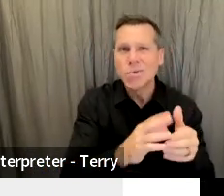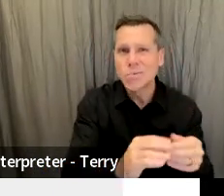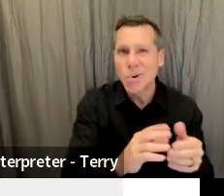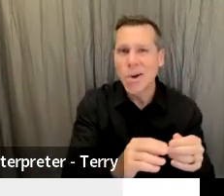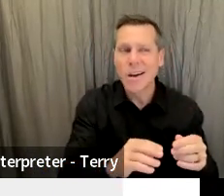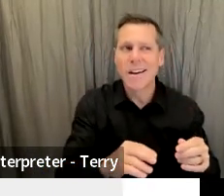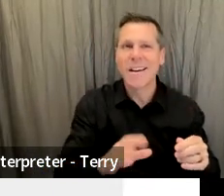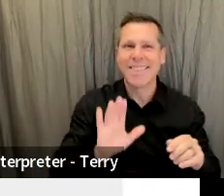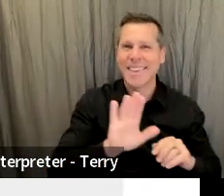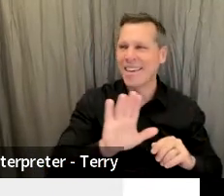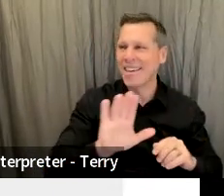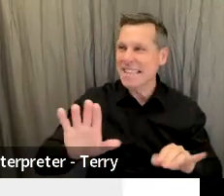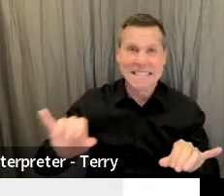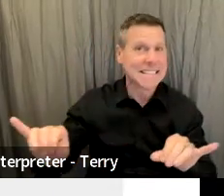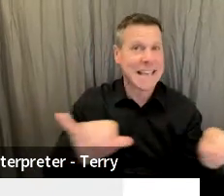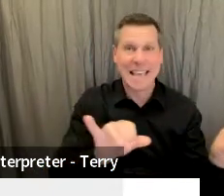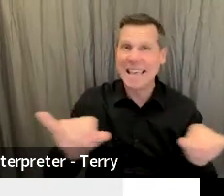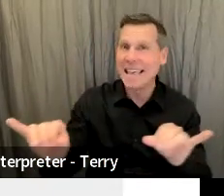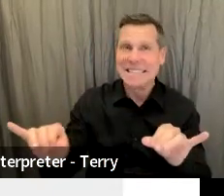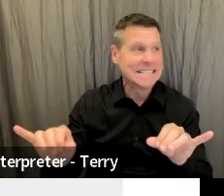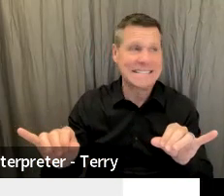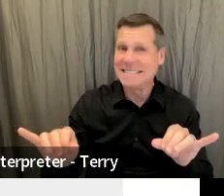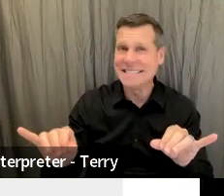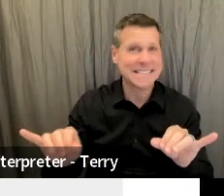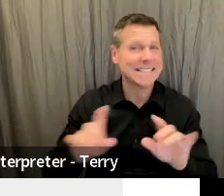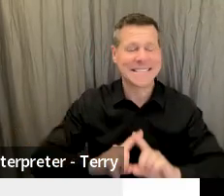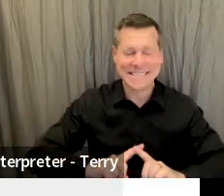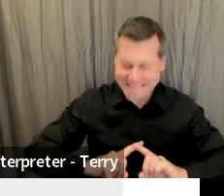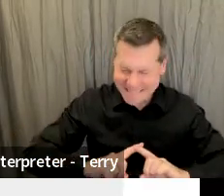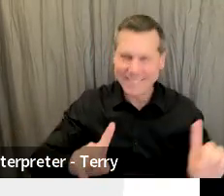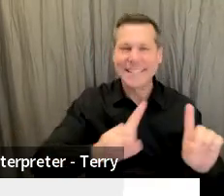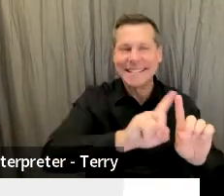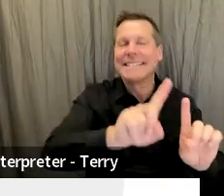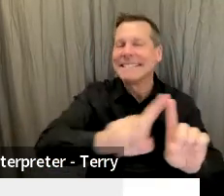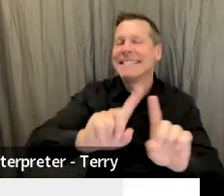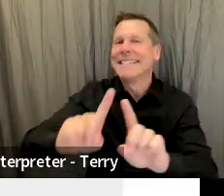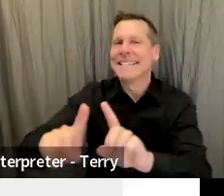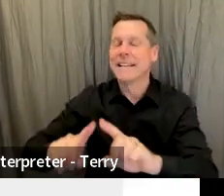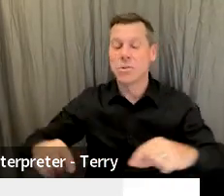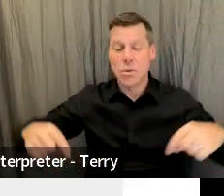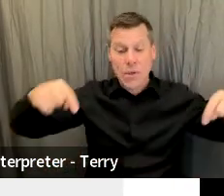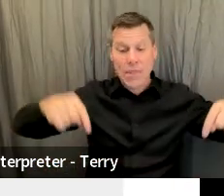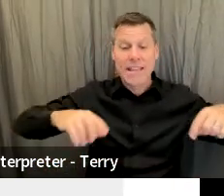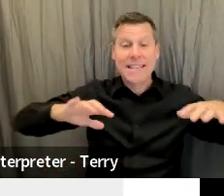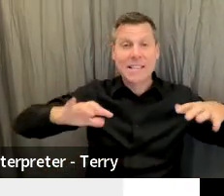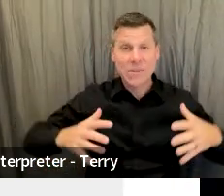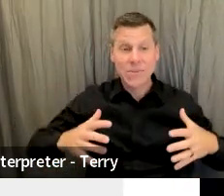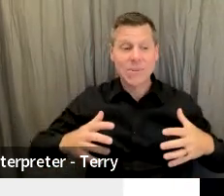And it would not be possible for this course or for a group of five random,